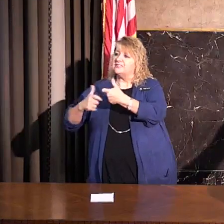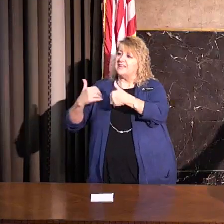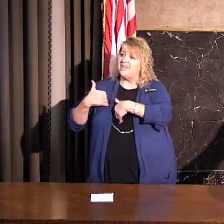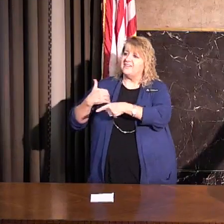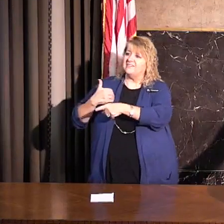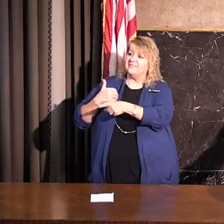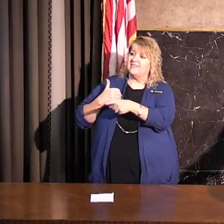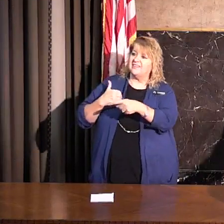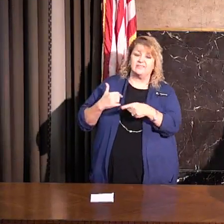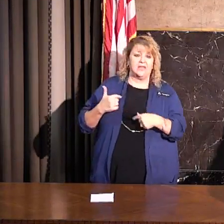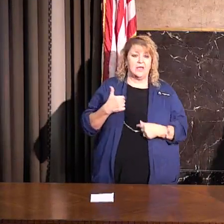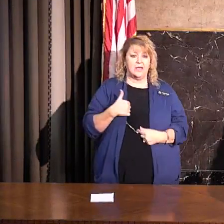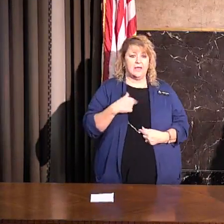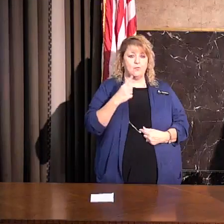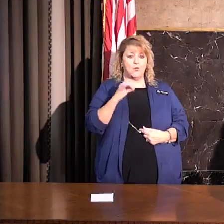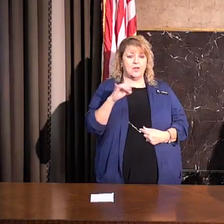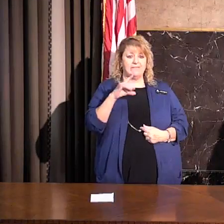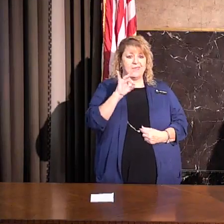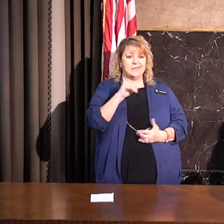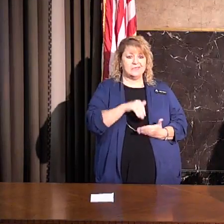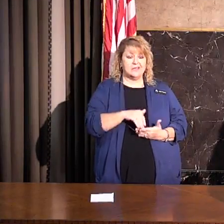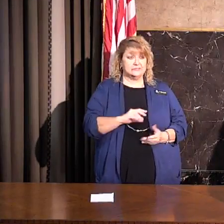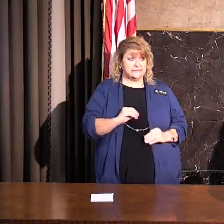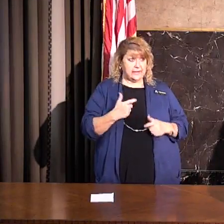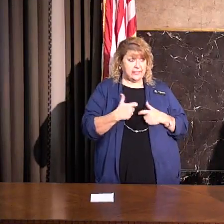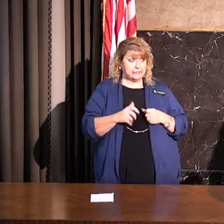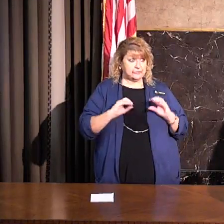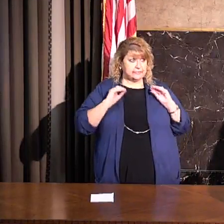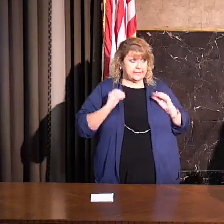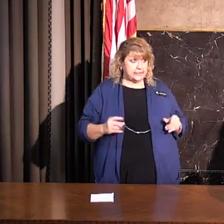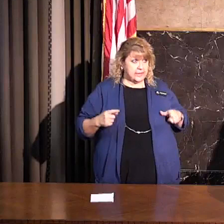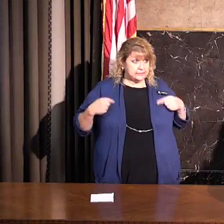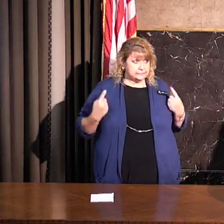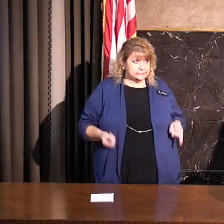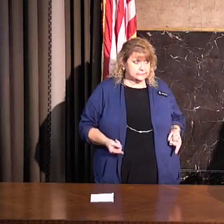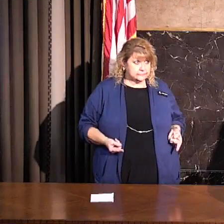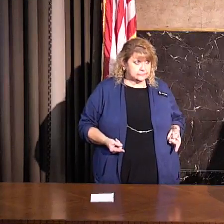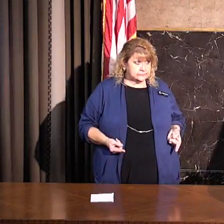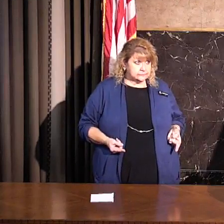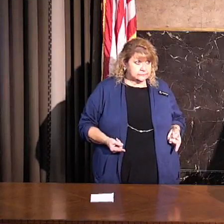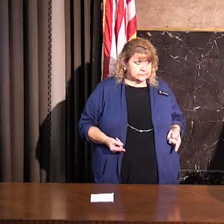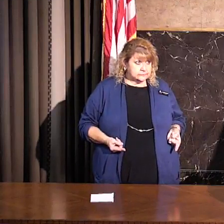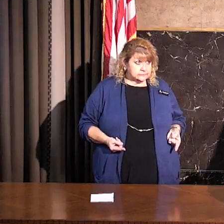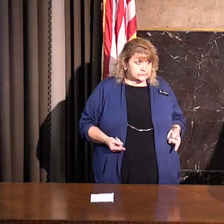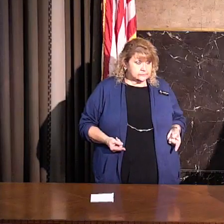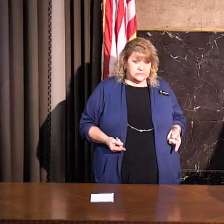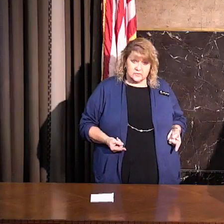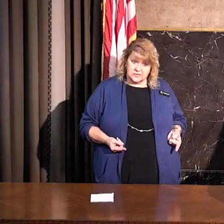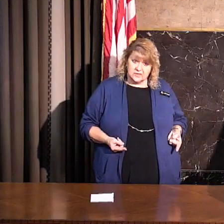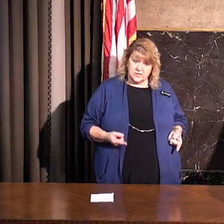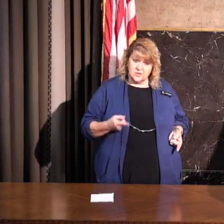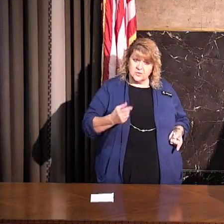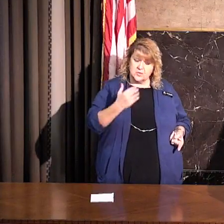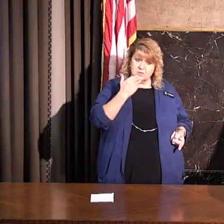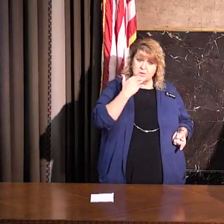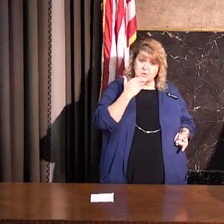that there's some work uh to do uh those outages as you or